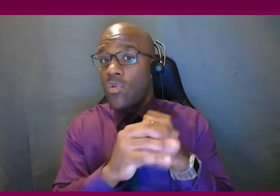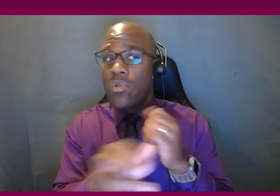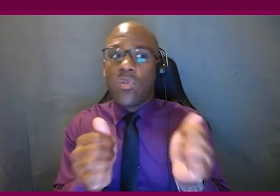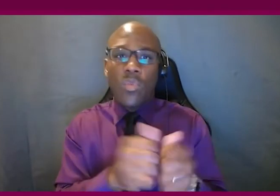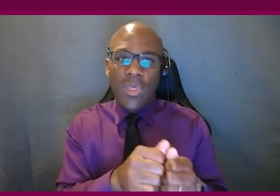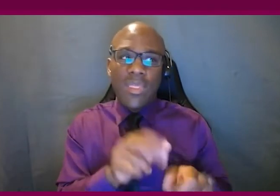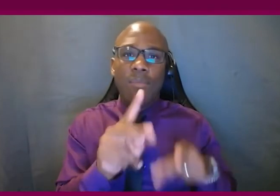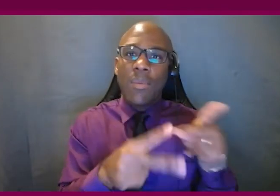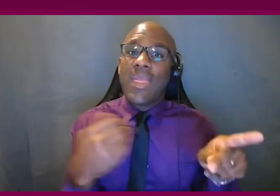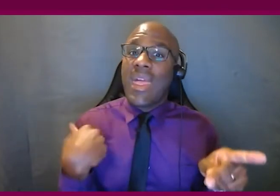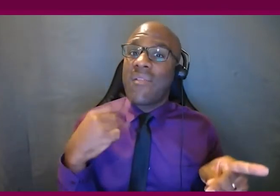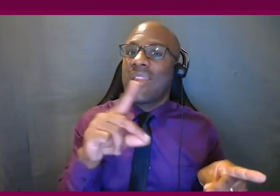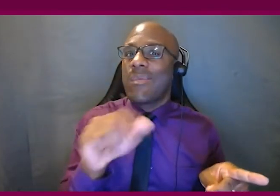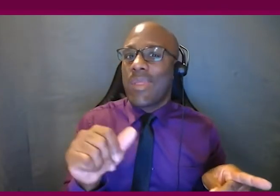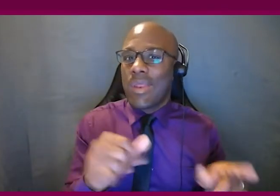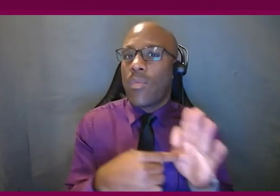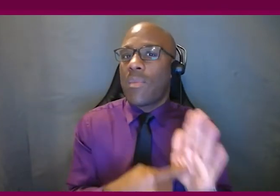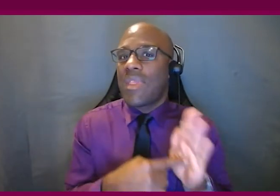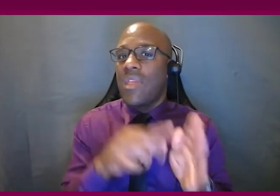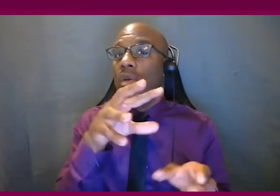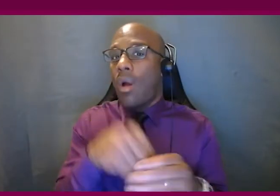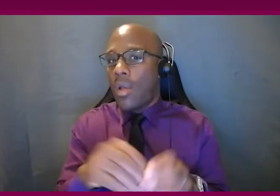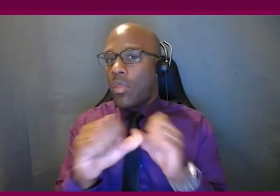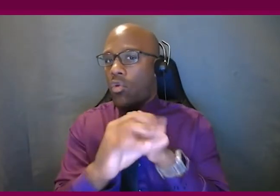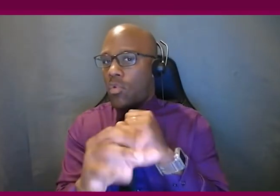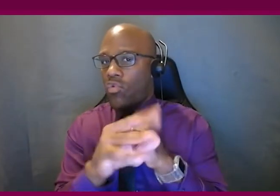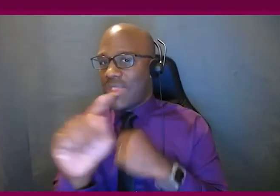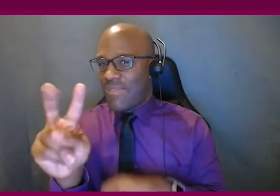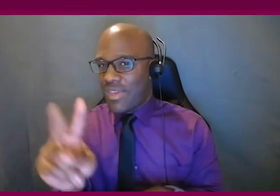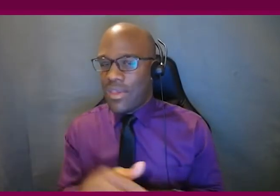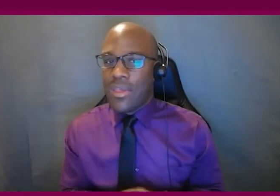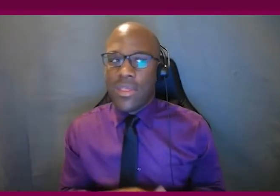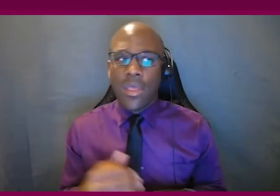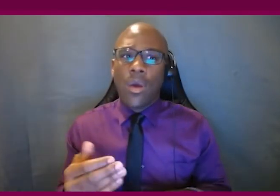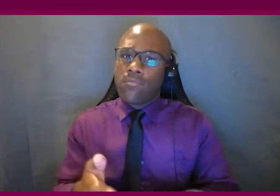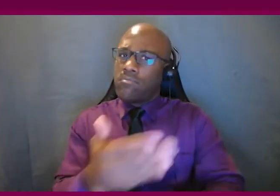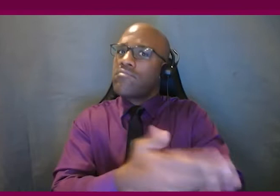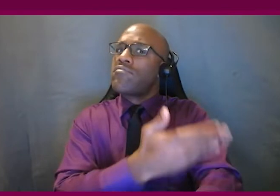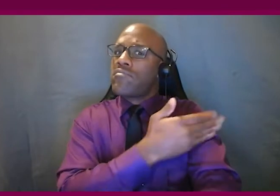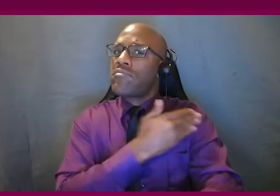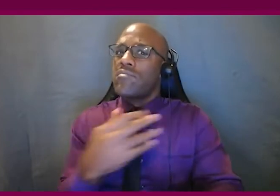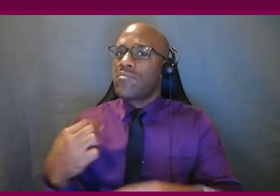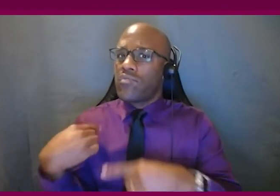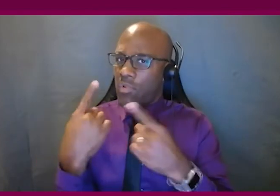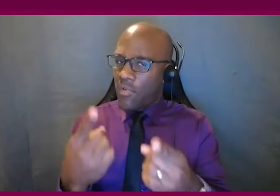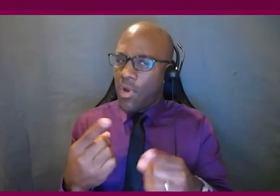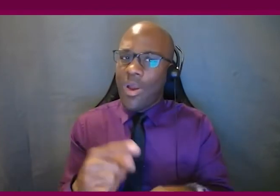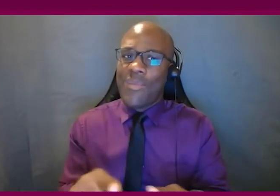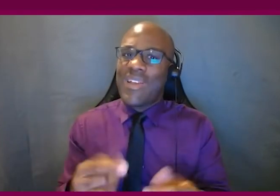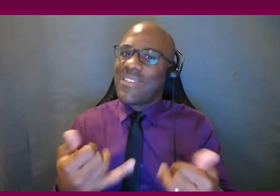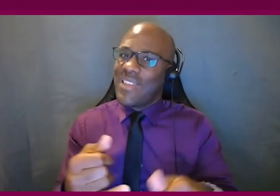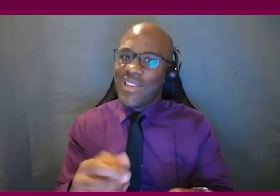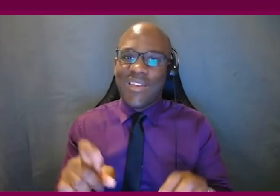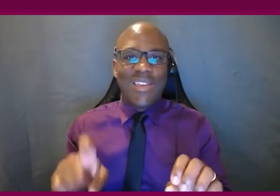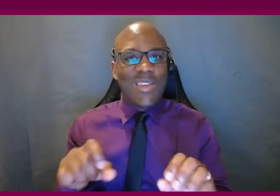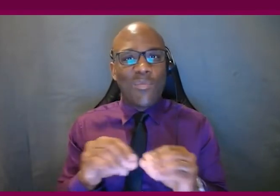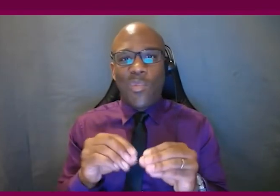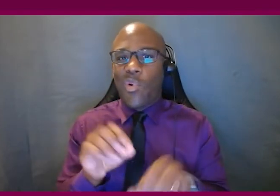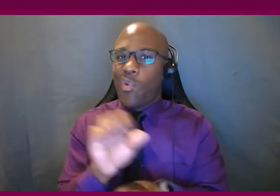to see disabled artists taking the lead and saying, "Well, we're going to show you what it's really like." So it's just awesome. Bri Beck: It is.